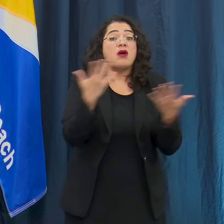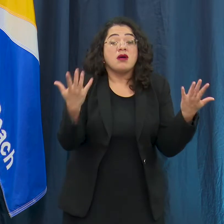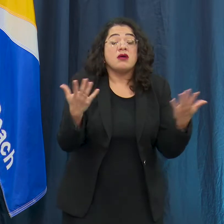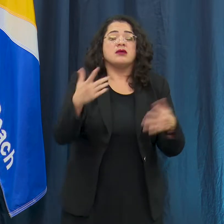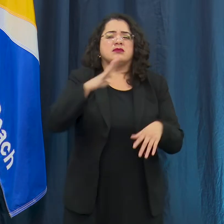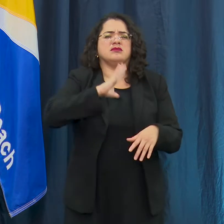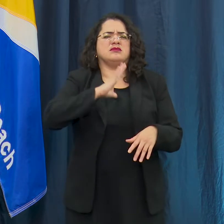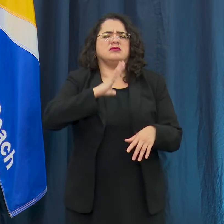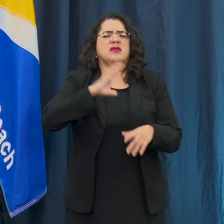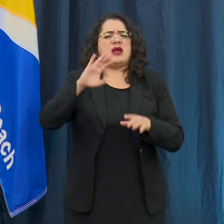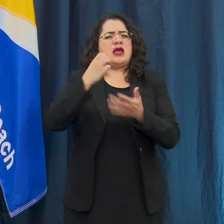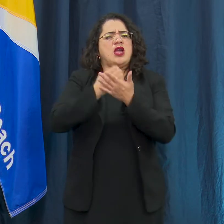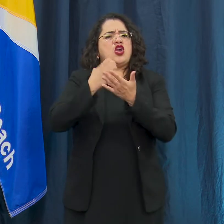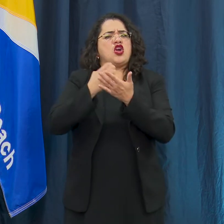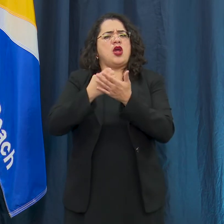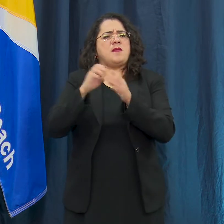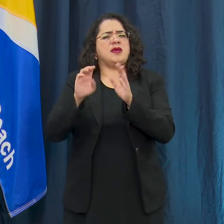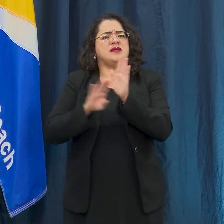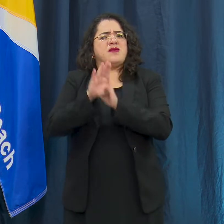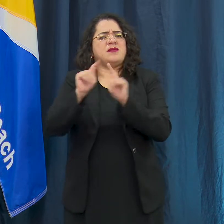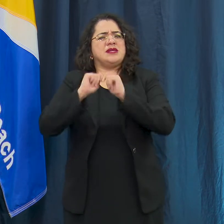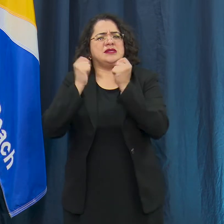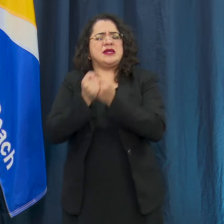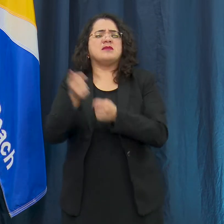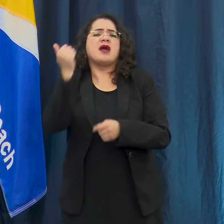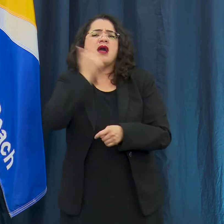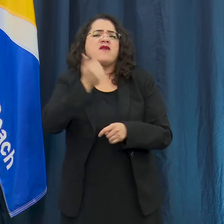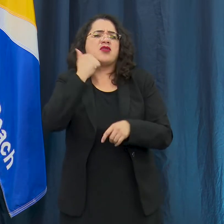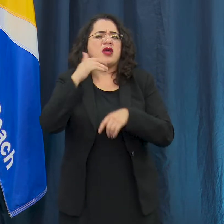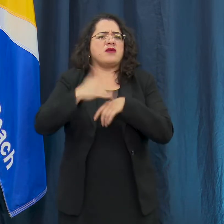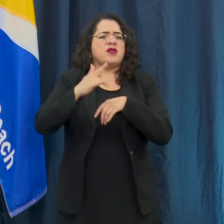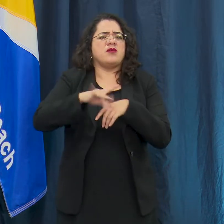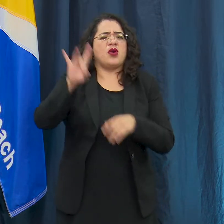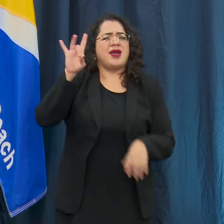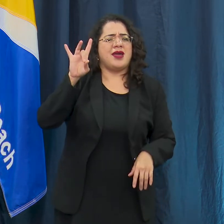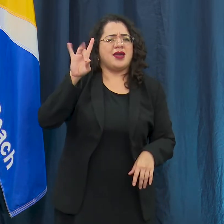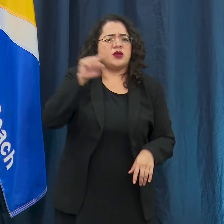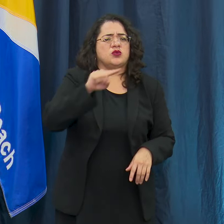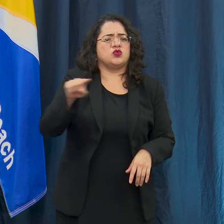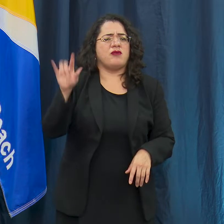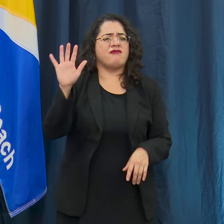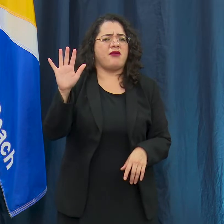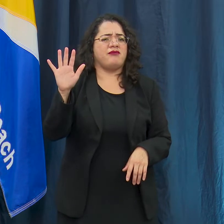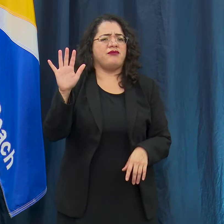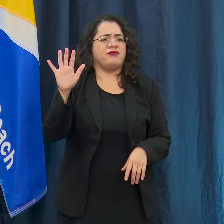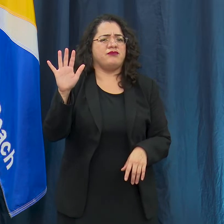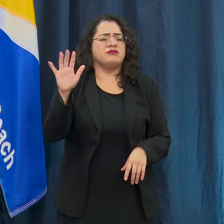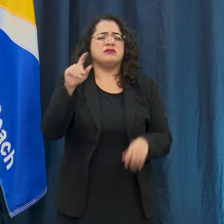every day during the week from 8:00 AM to 5:00 PM and you can visit them. If you go to the